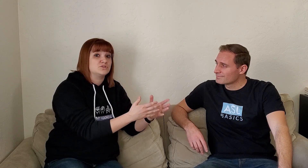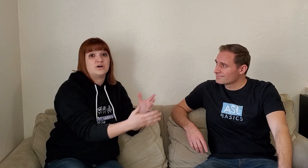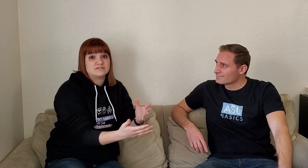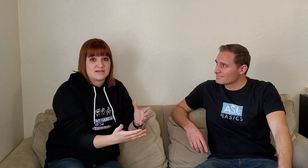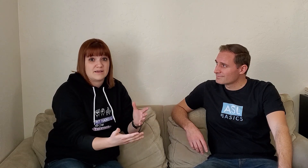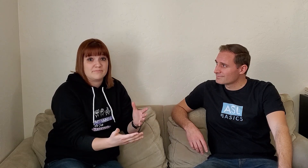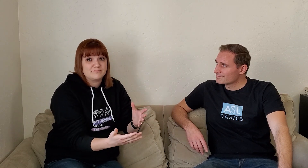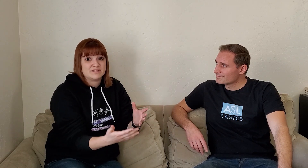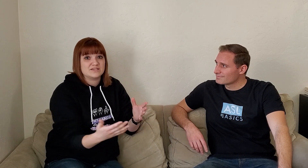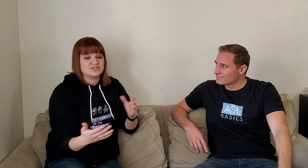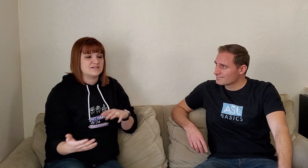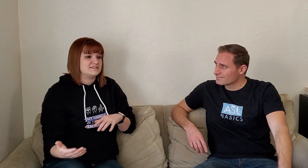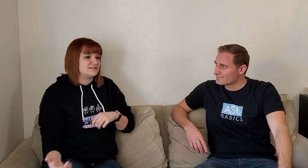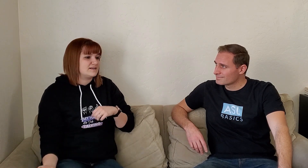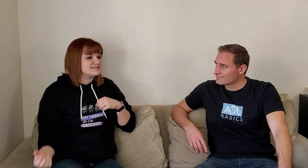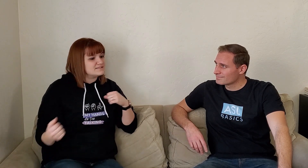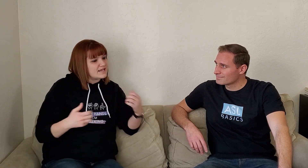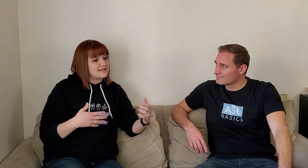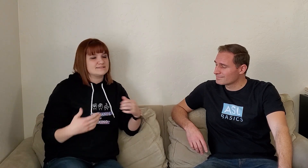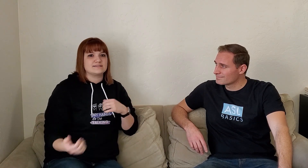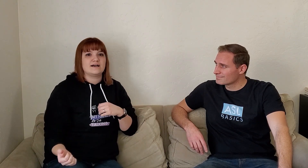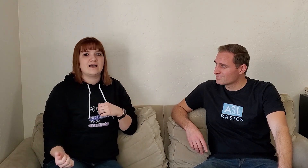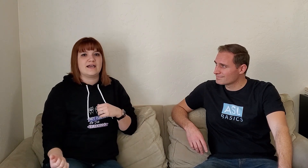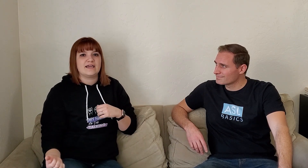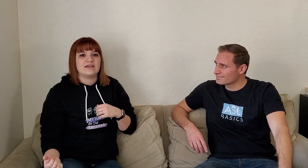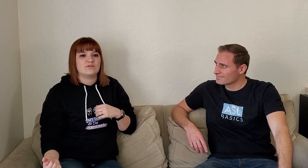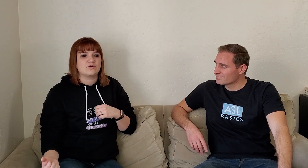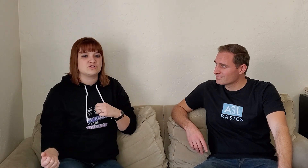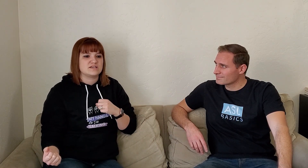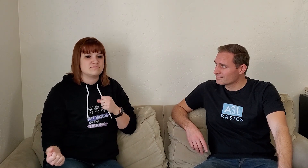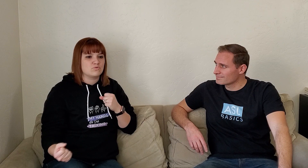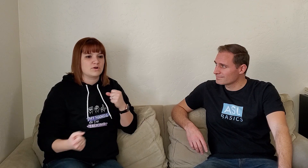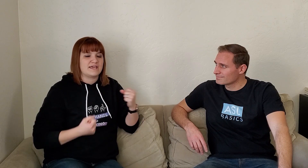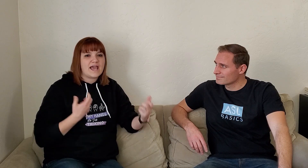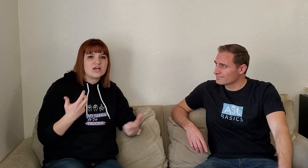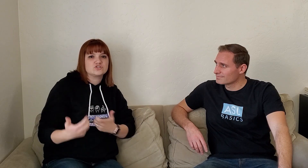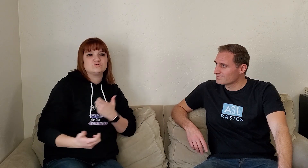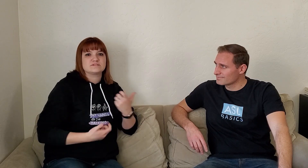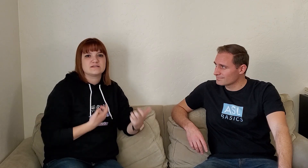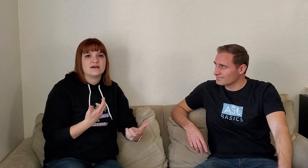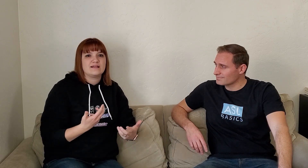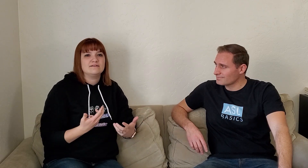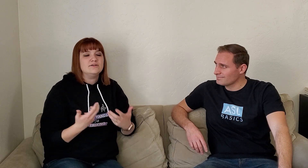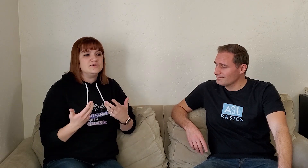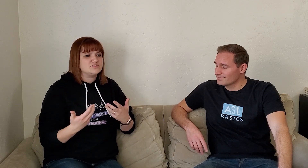all the time, because you're going to see a lot of slang sign or just more casual sign,